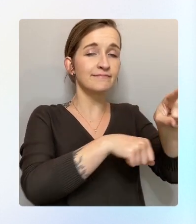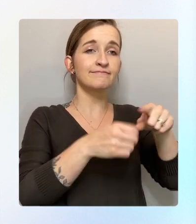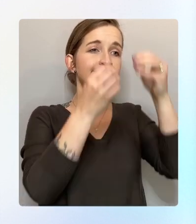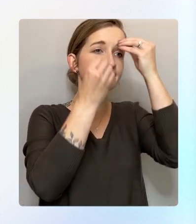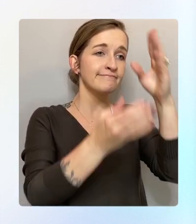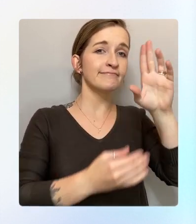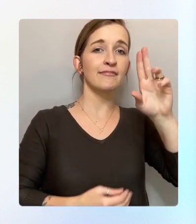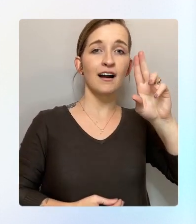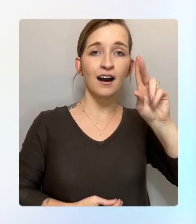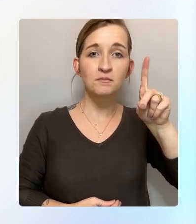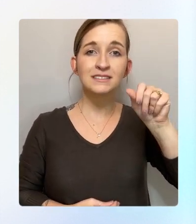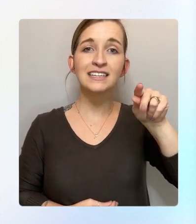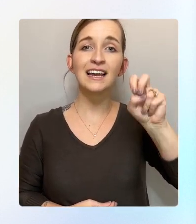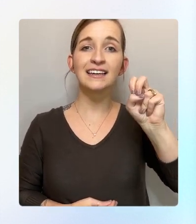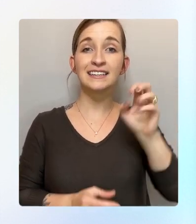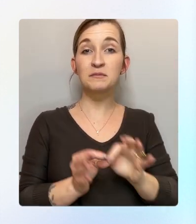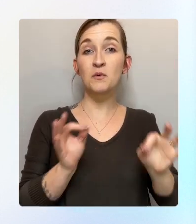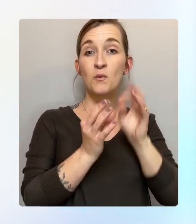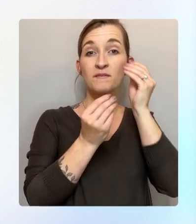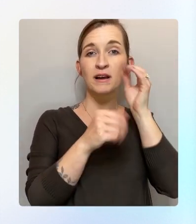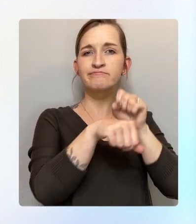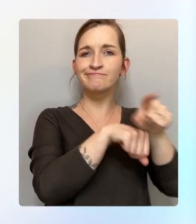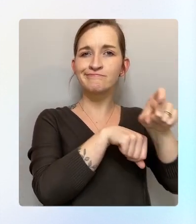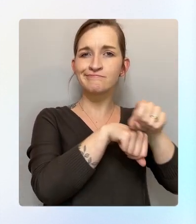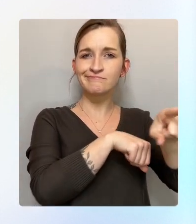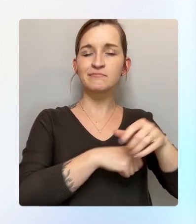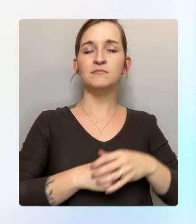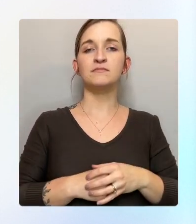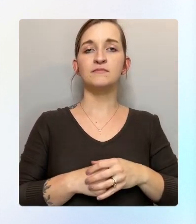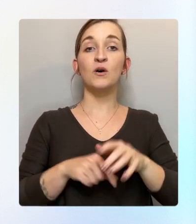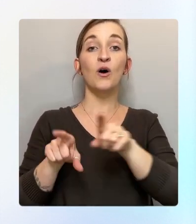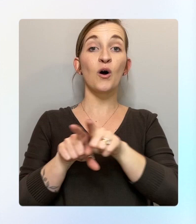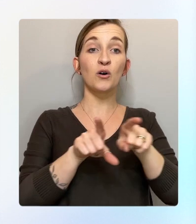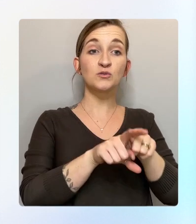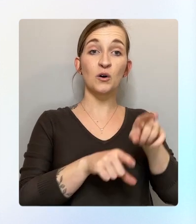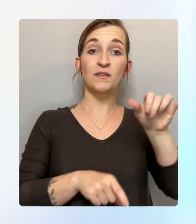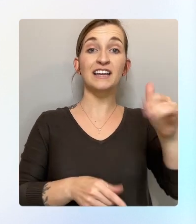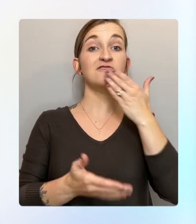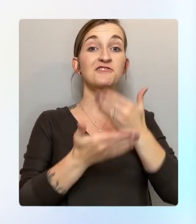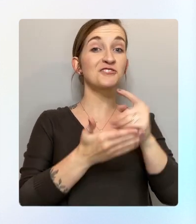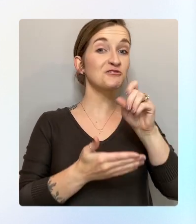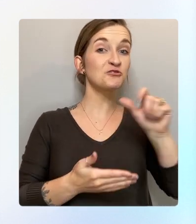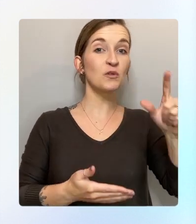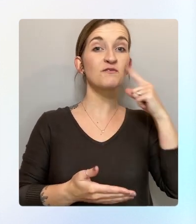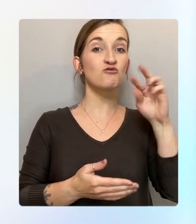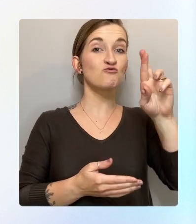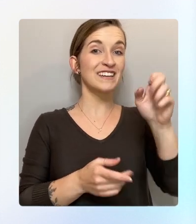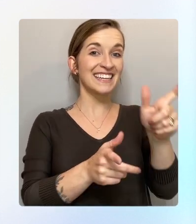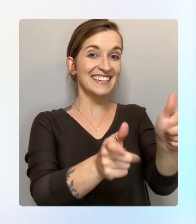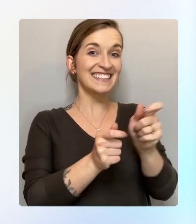User notifications can also be a great tool for reengaging players when there are new features or content.